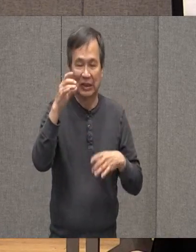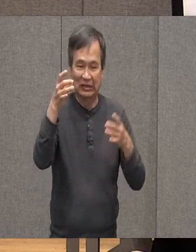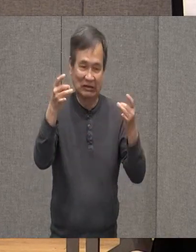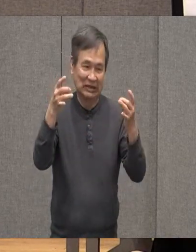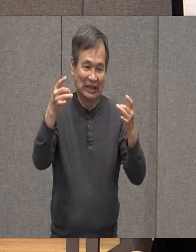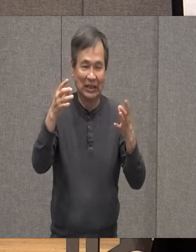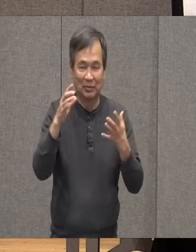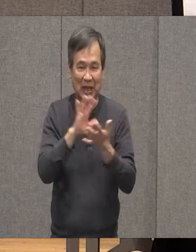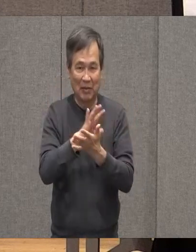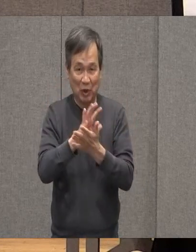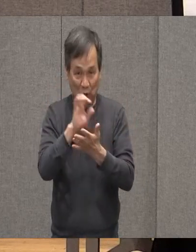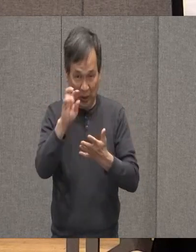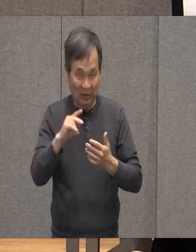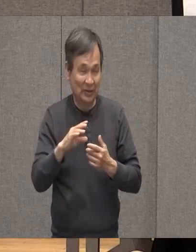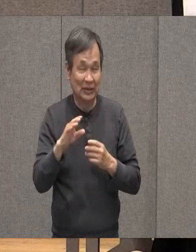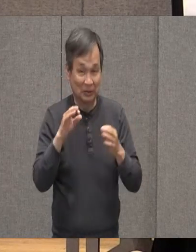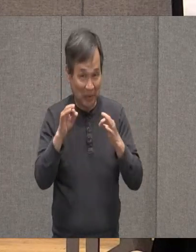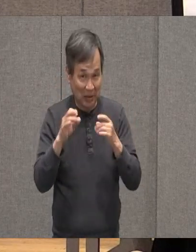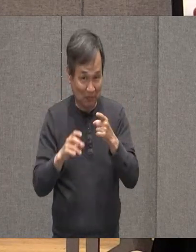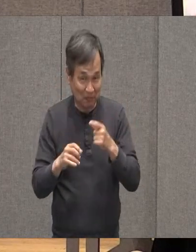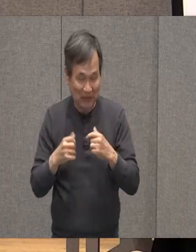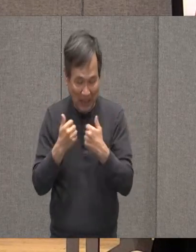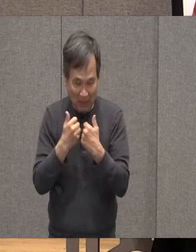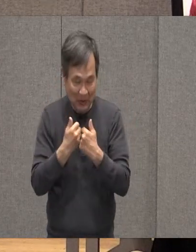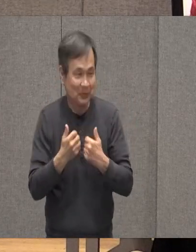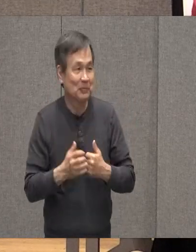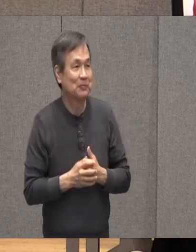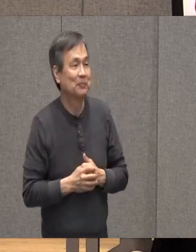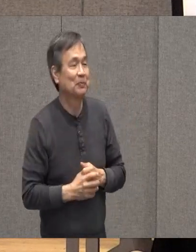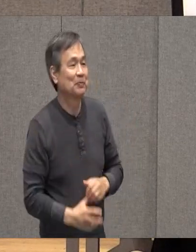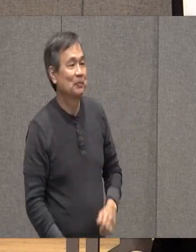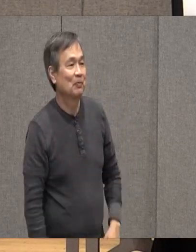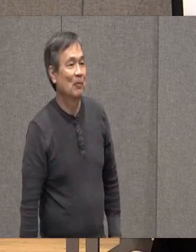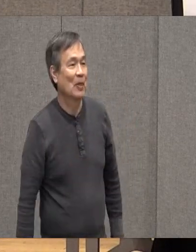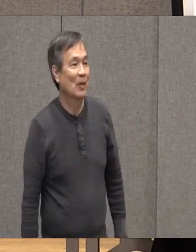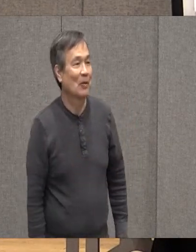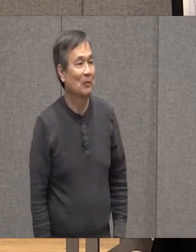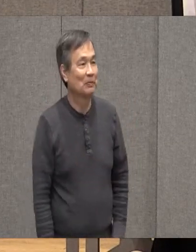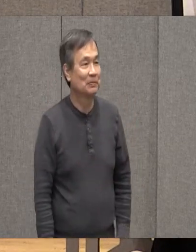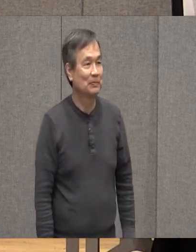So let me explain how this card game is gonna work, I'm gonna put these directions up here.